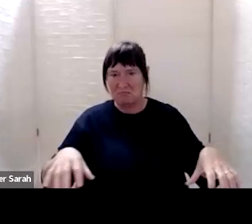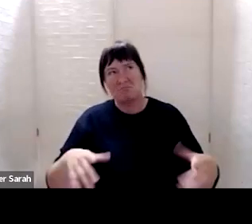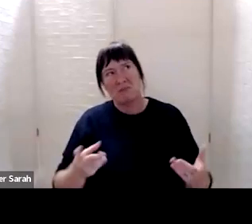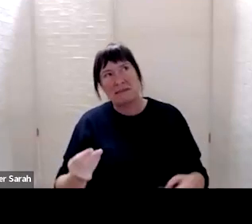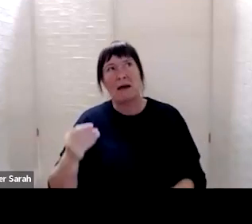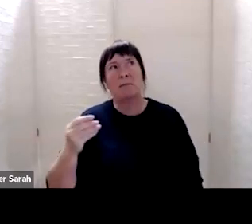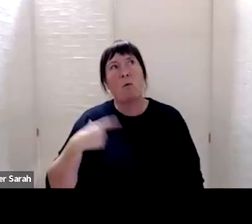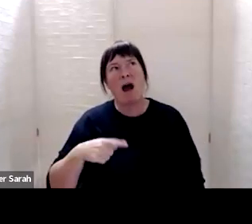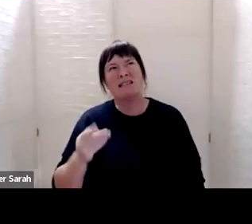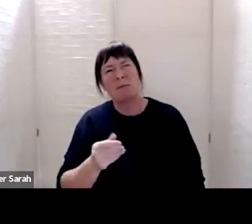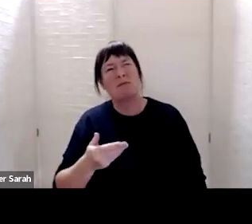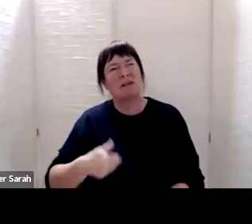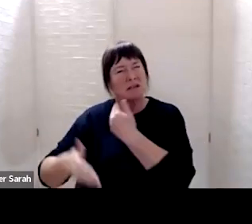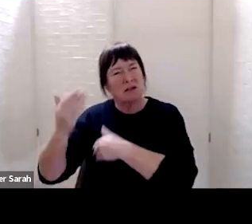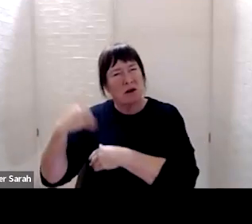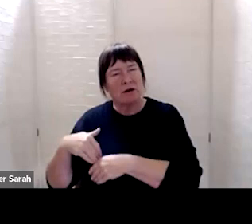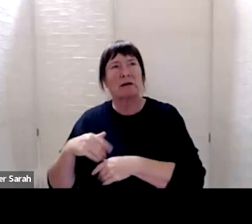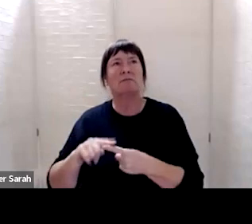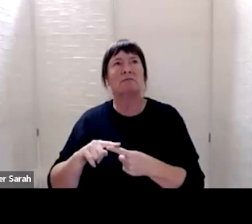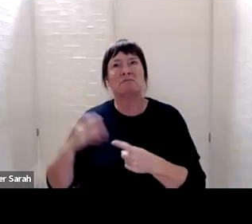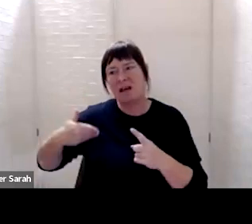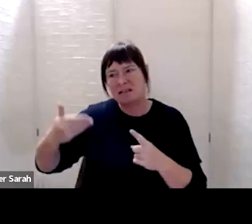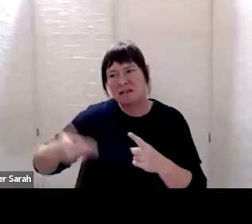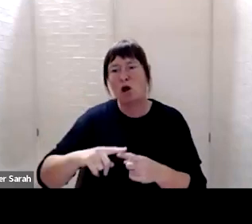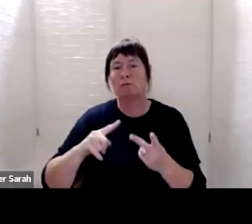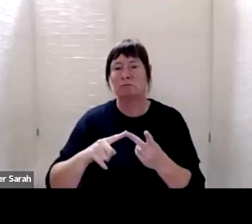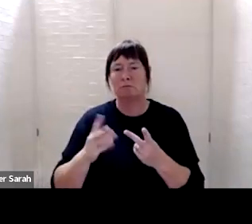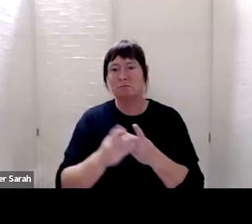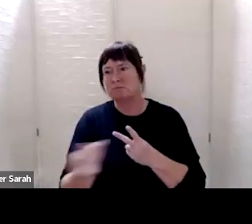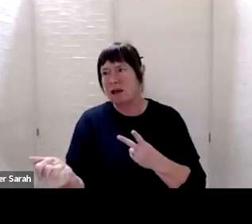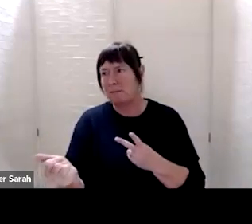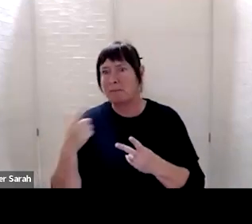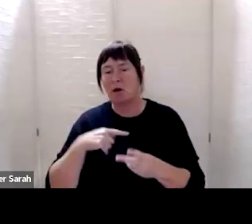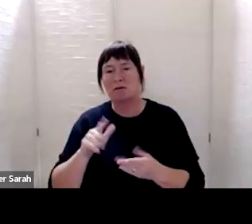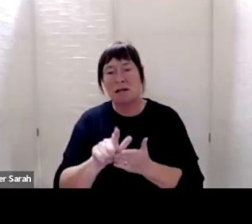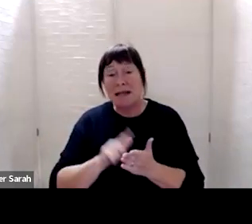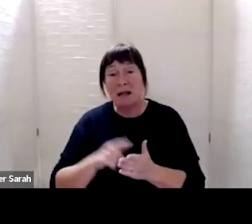some are legislative, and some have a stronger and weaker